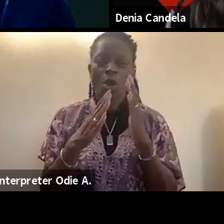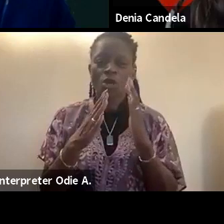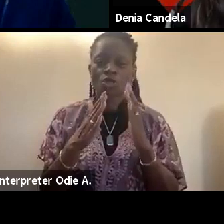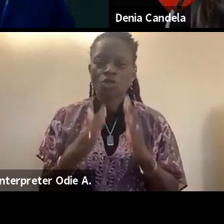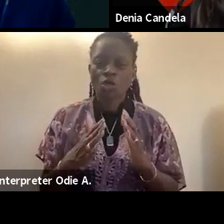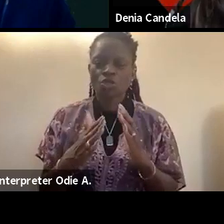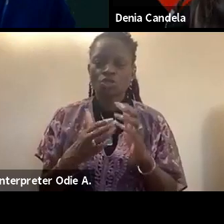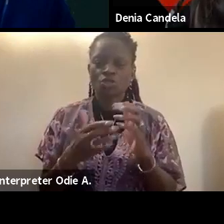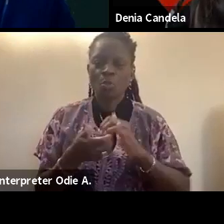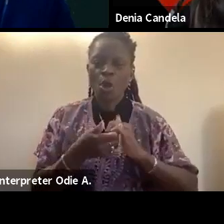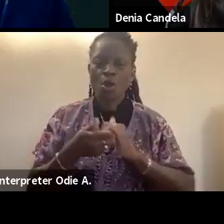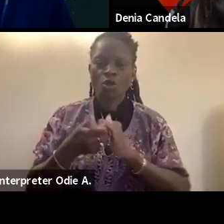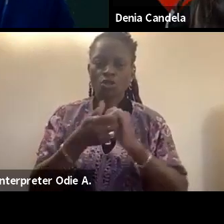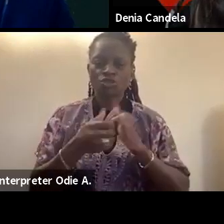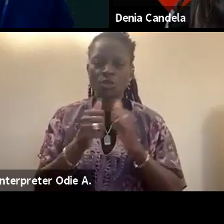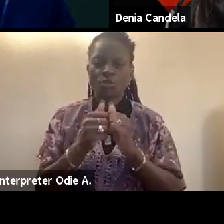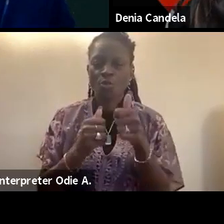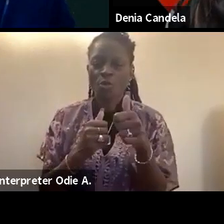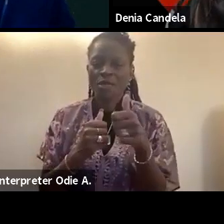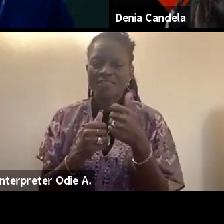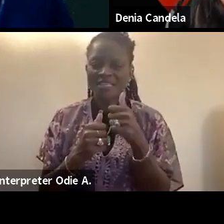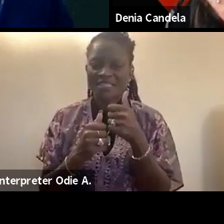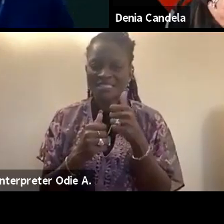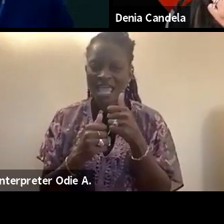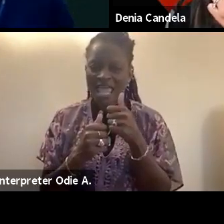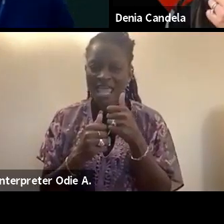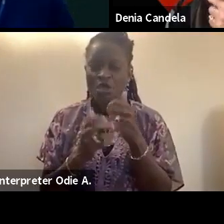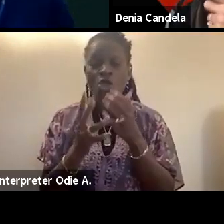community based organizations throughout Sonoma County,